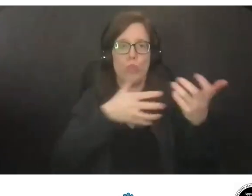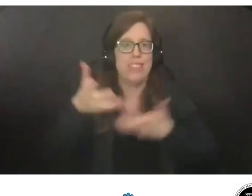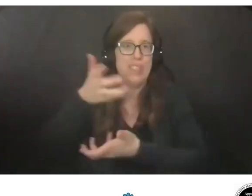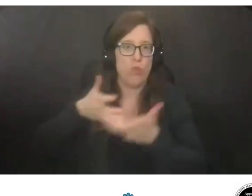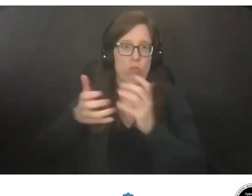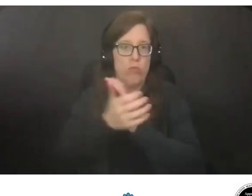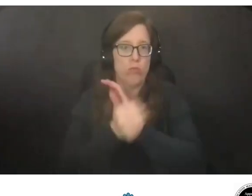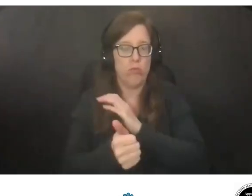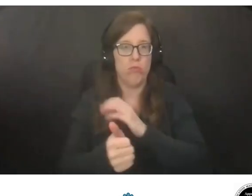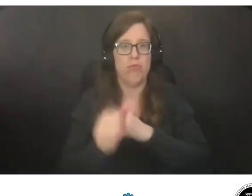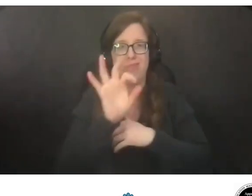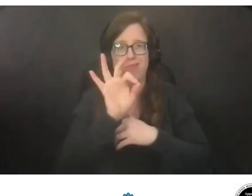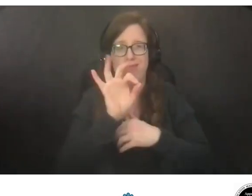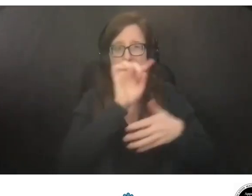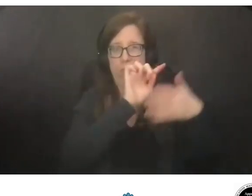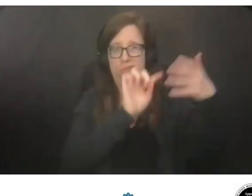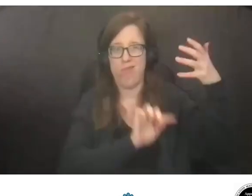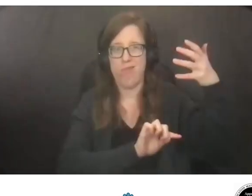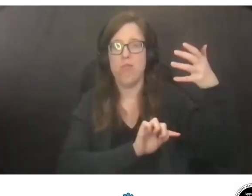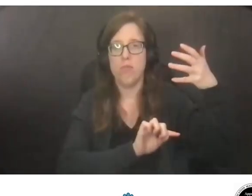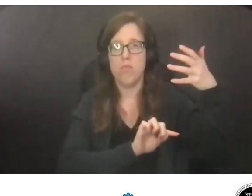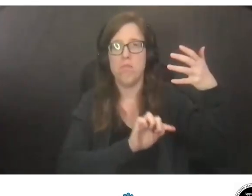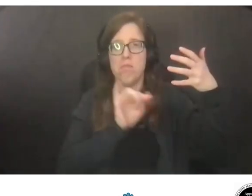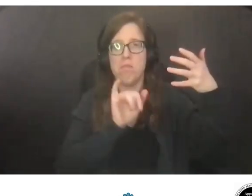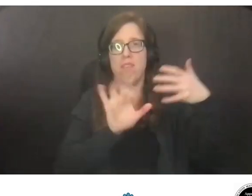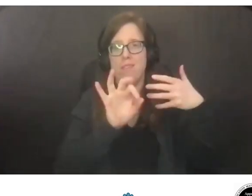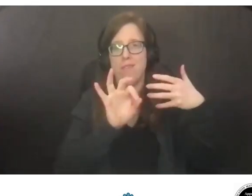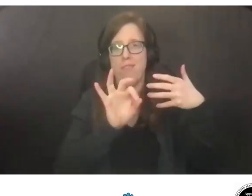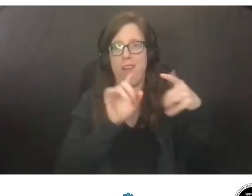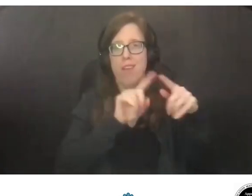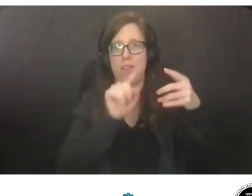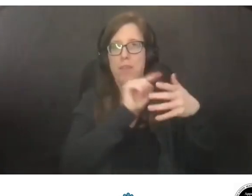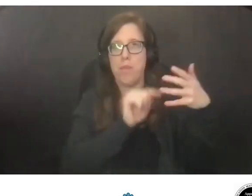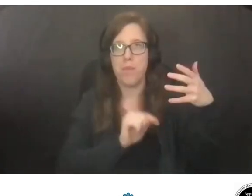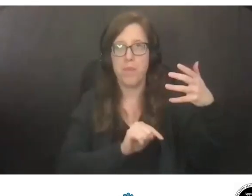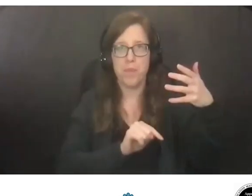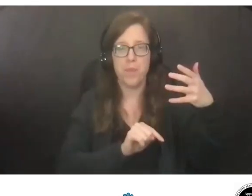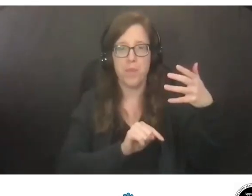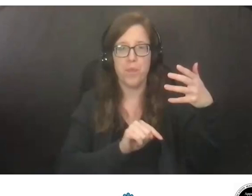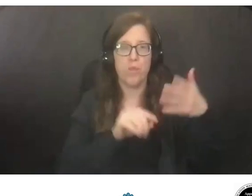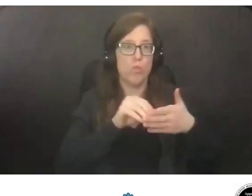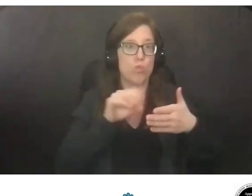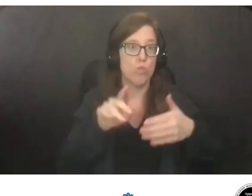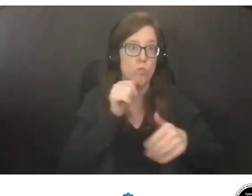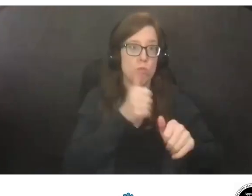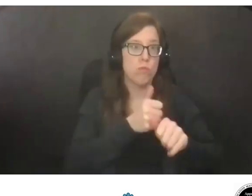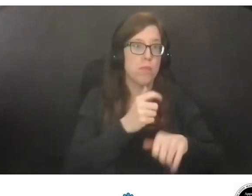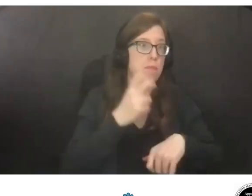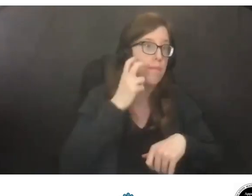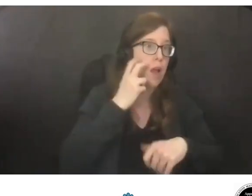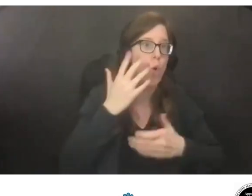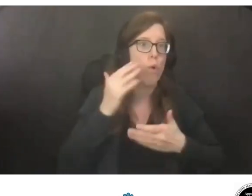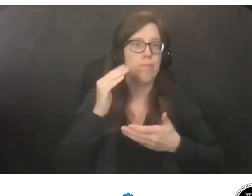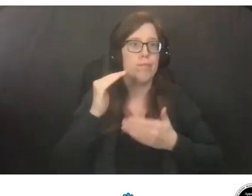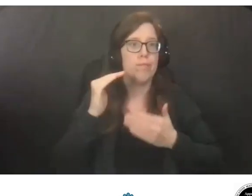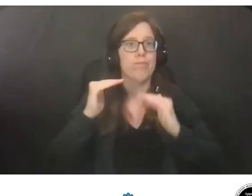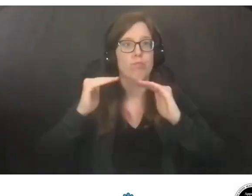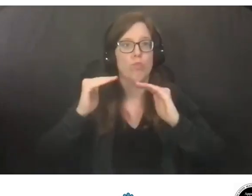So we've got those nine areas and those were found to be the nine areas where students who were blind or have low vision